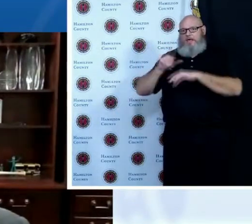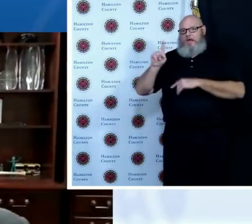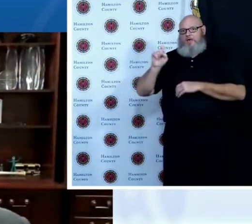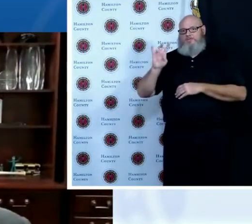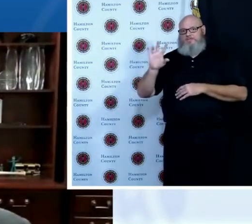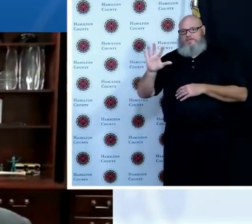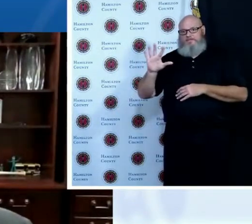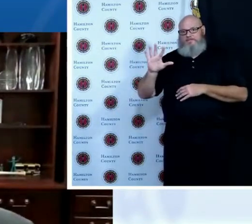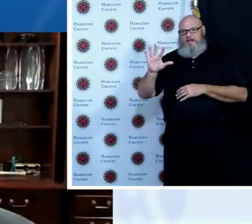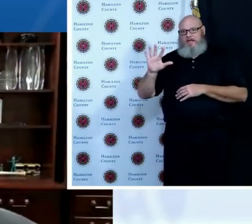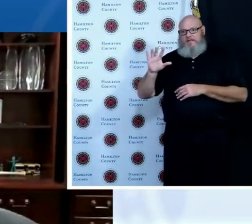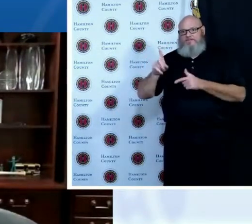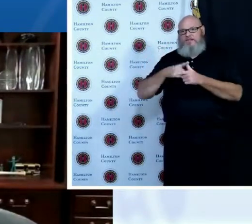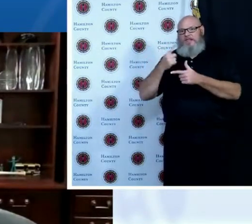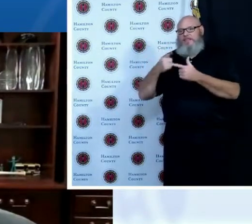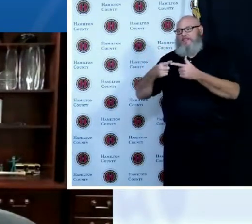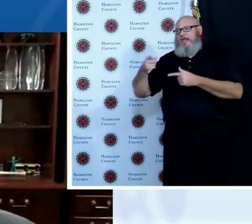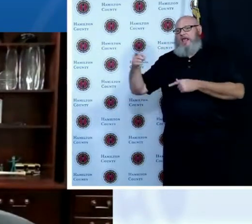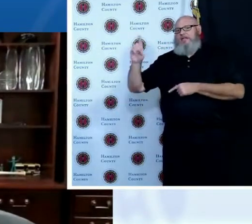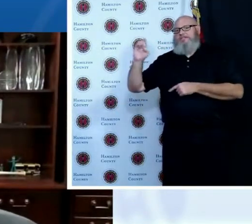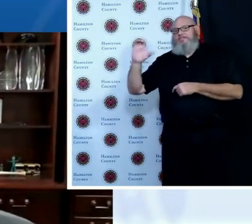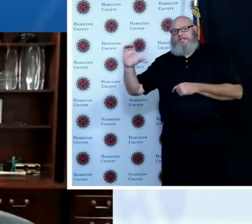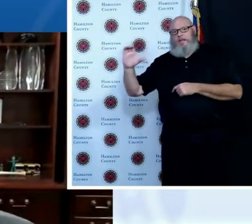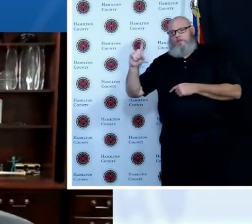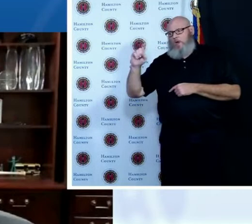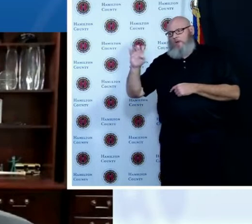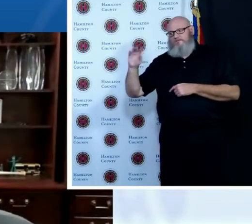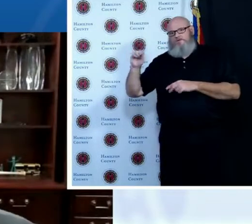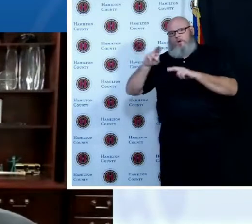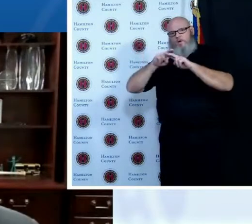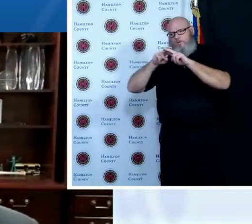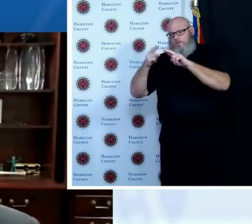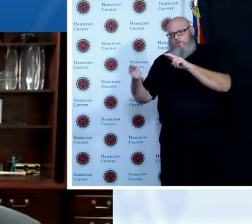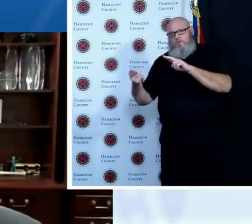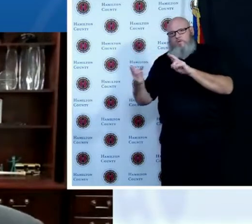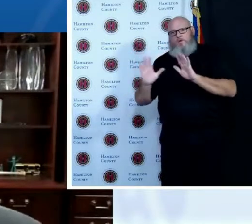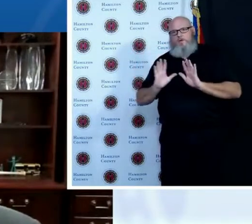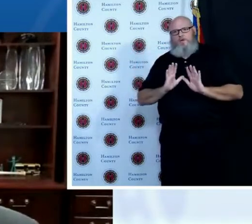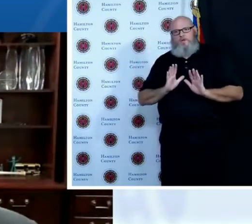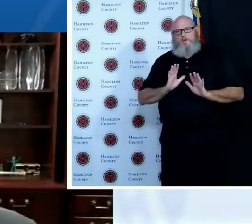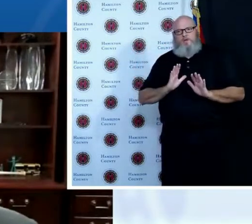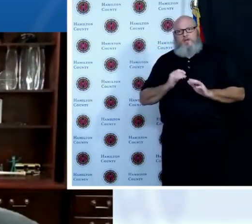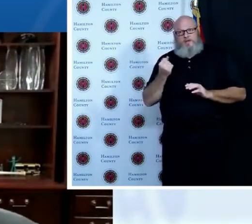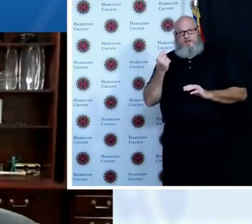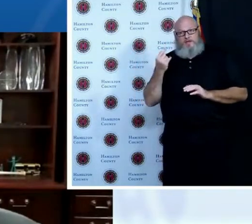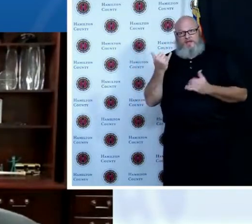December we're up to about 200 in terms of the region so that really is all I'm saying and is